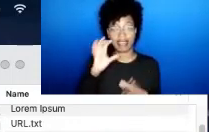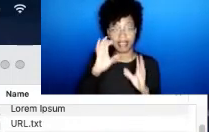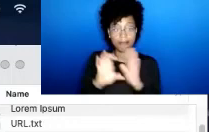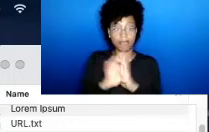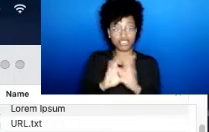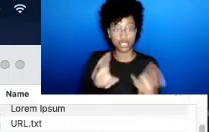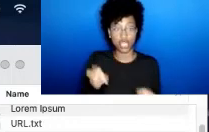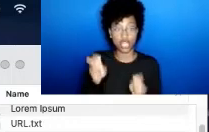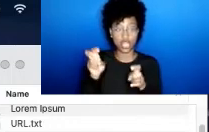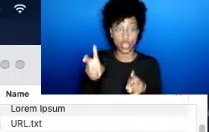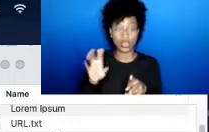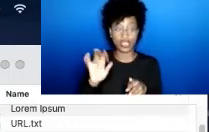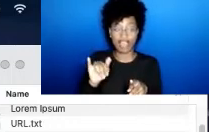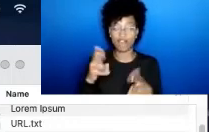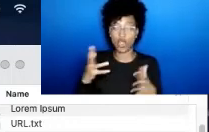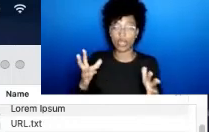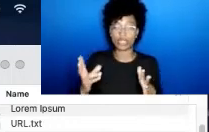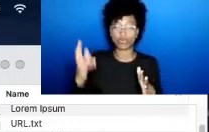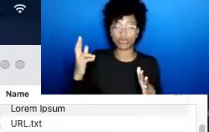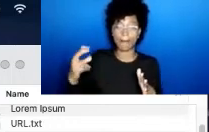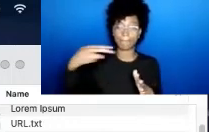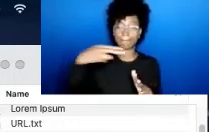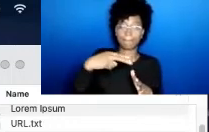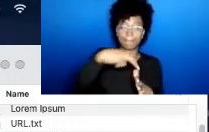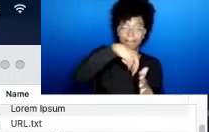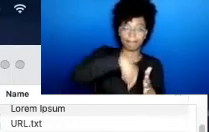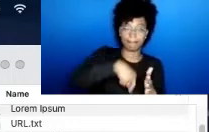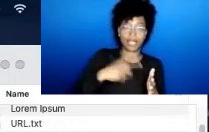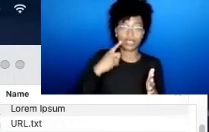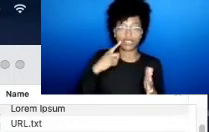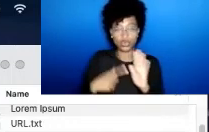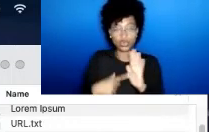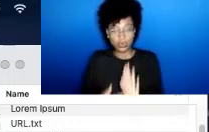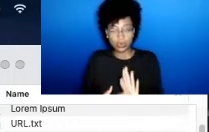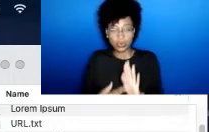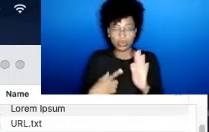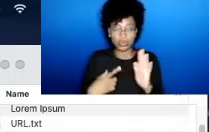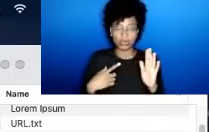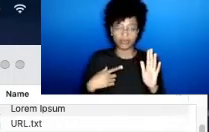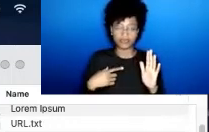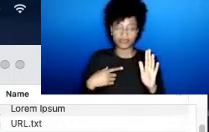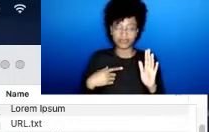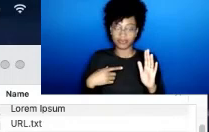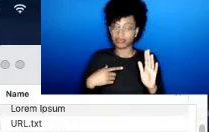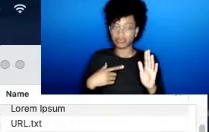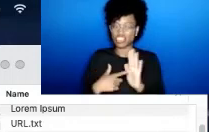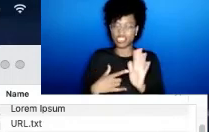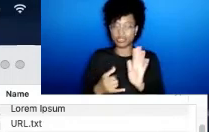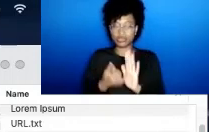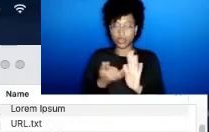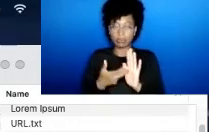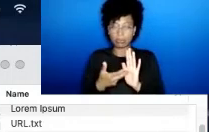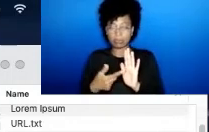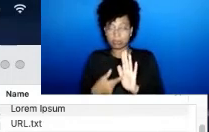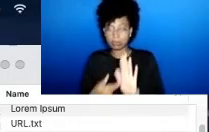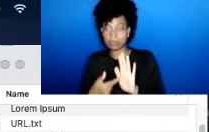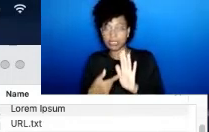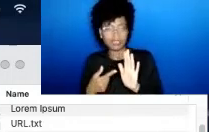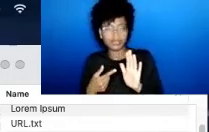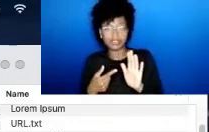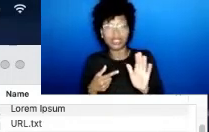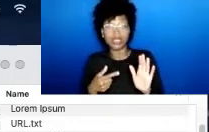07:10:40 to display here. The idea here is that this is really just a sign to your visitors